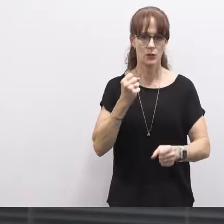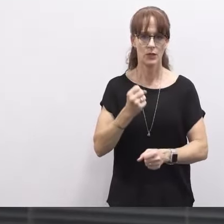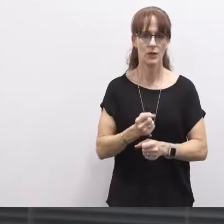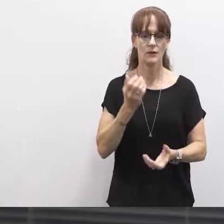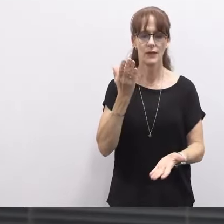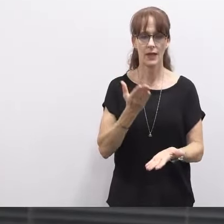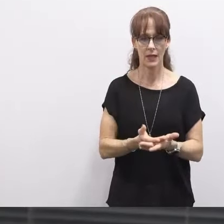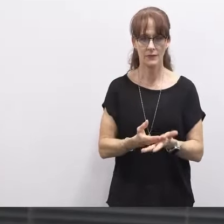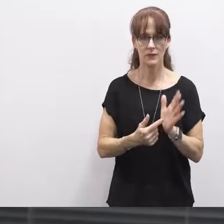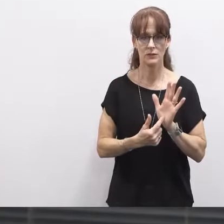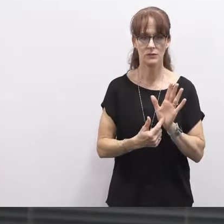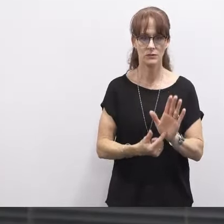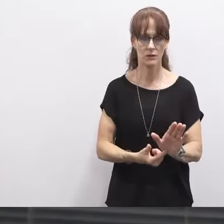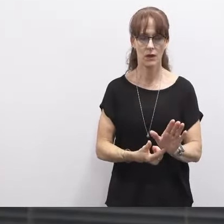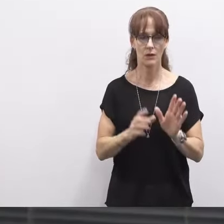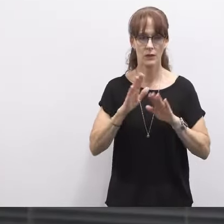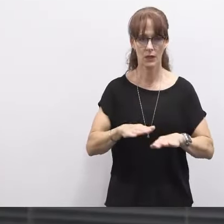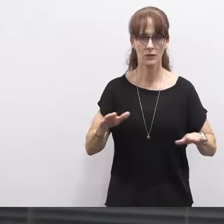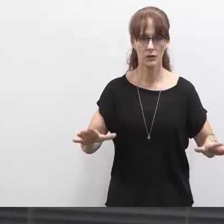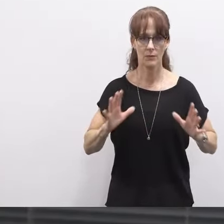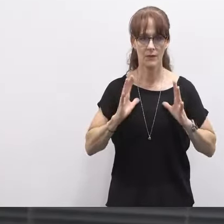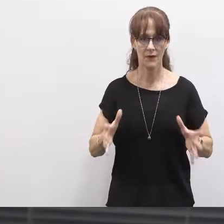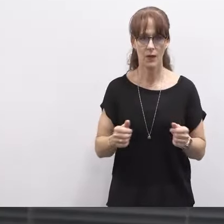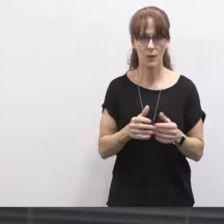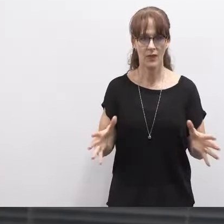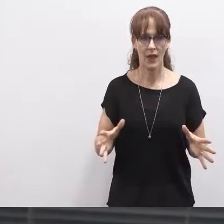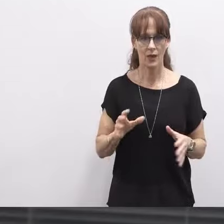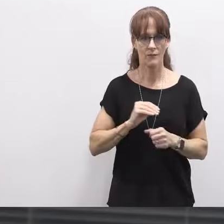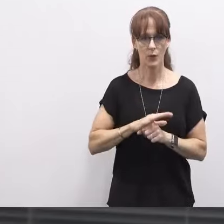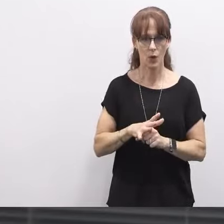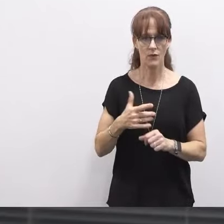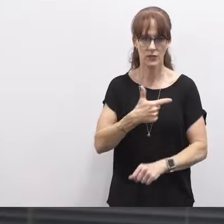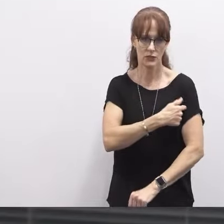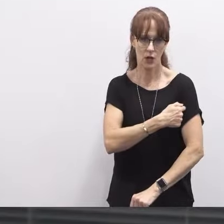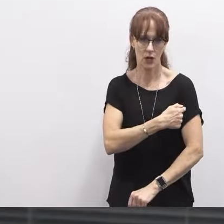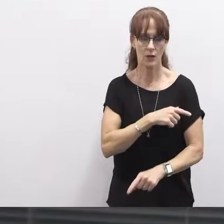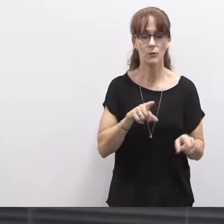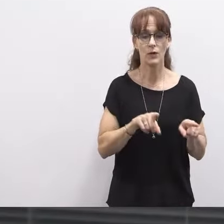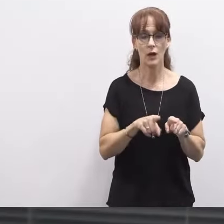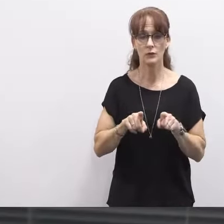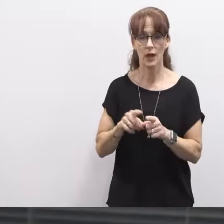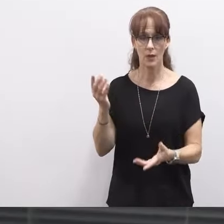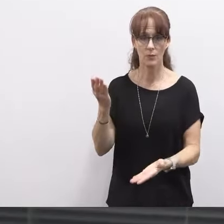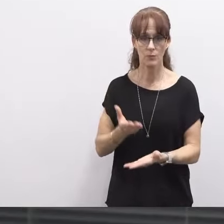to prove that children will be fine without this COVID shot. We also have proof that the risks